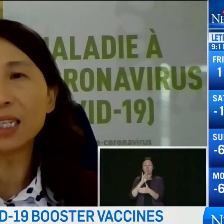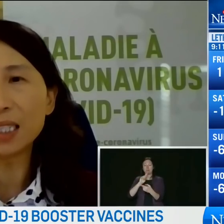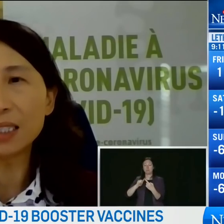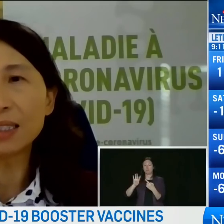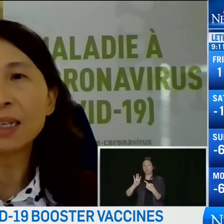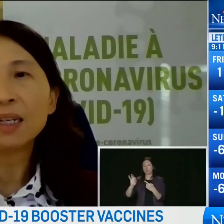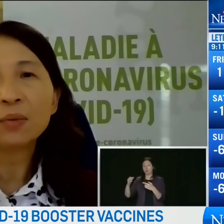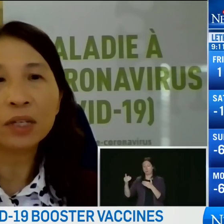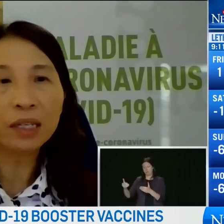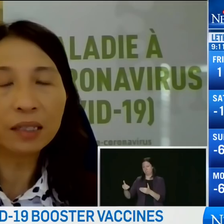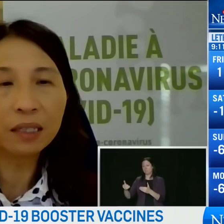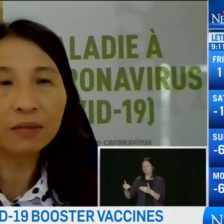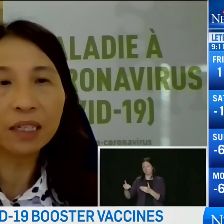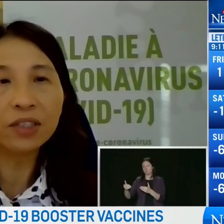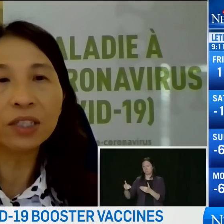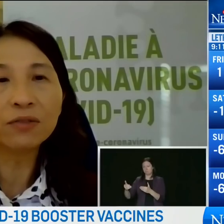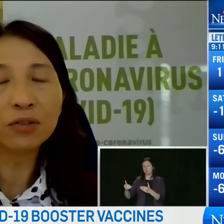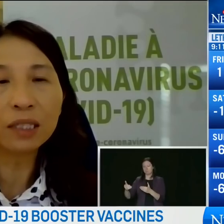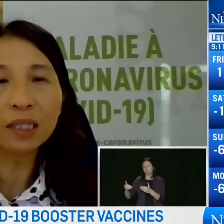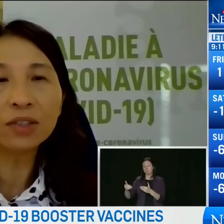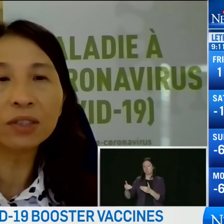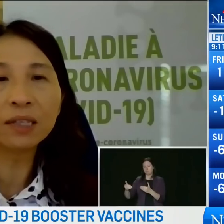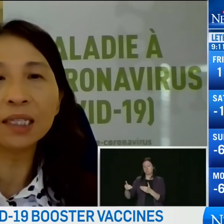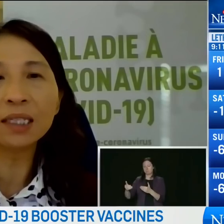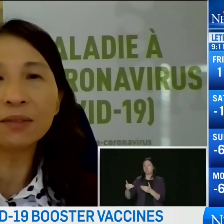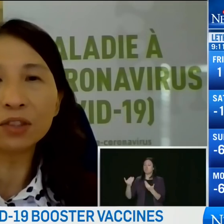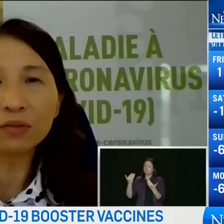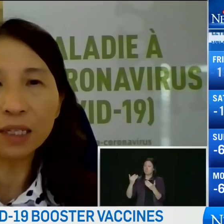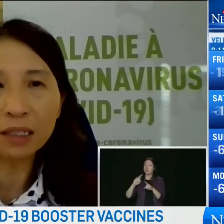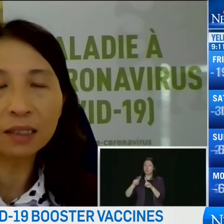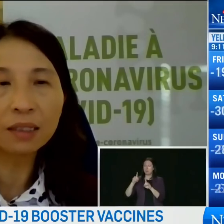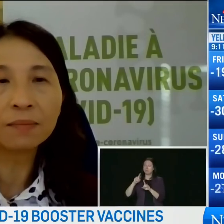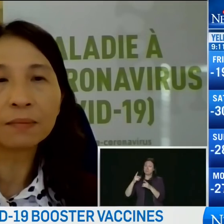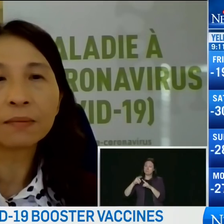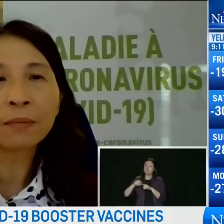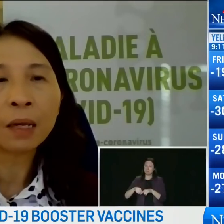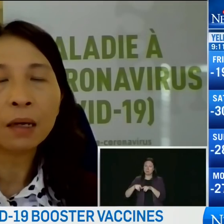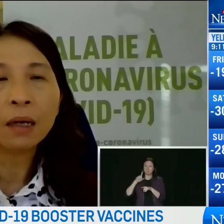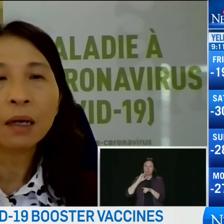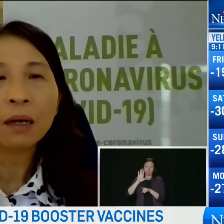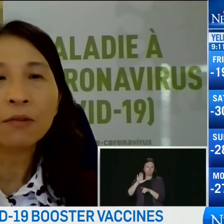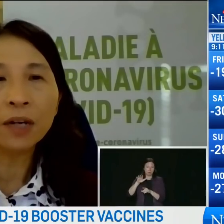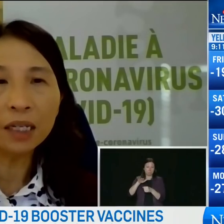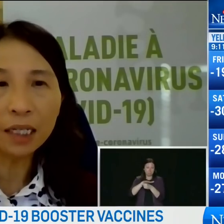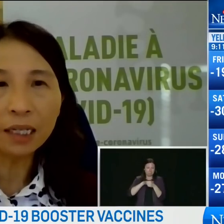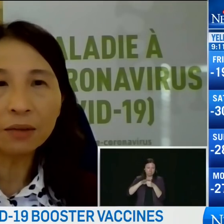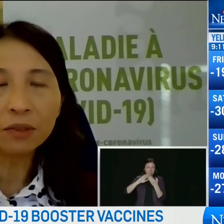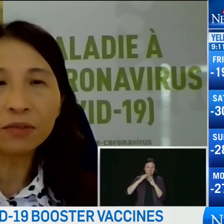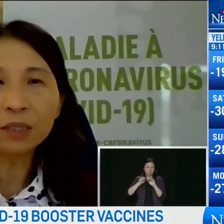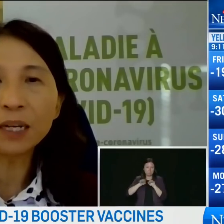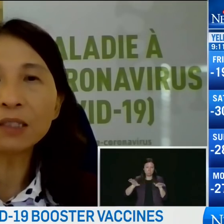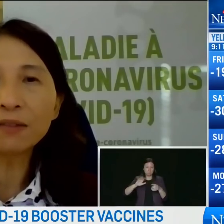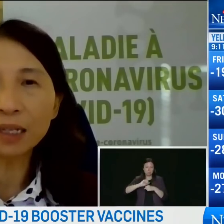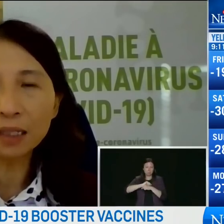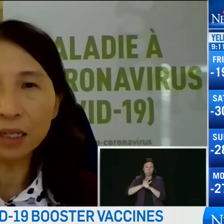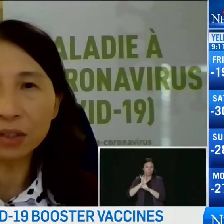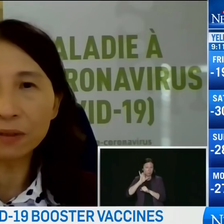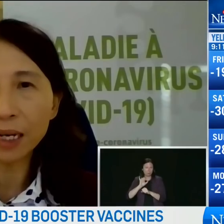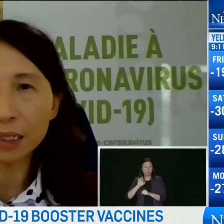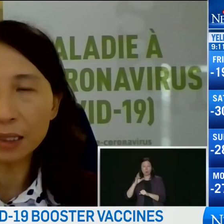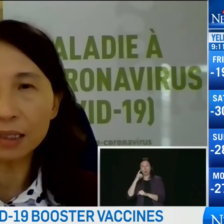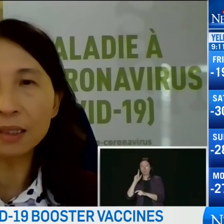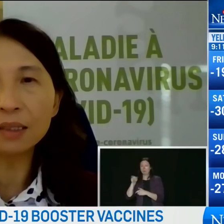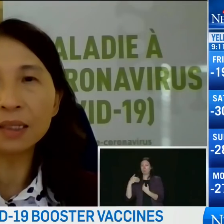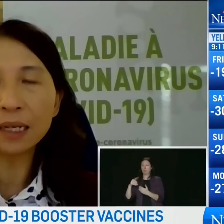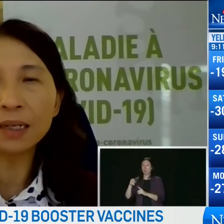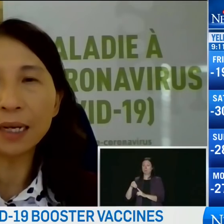VACCINE SERIES TO ADULTS AGED 18